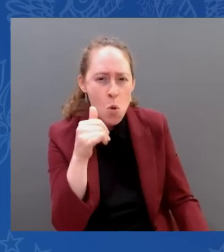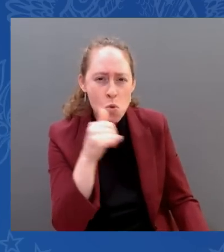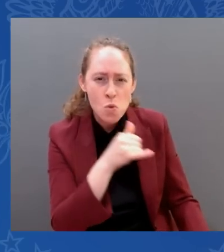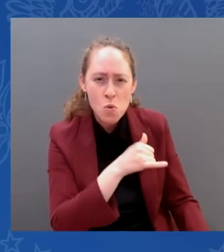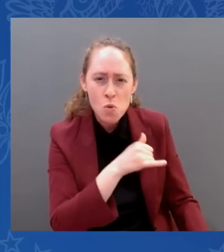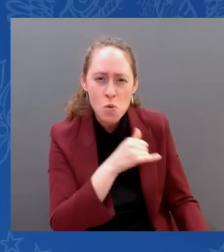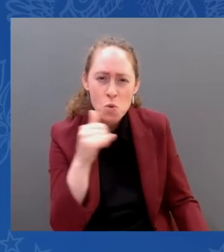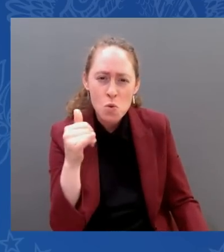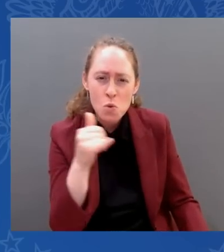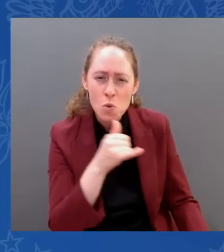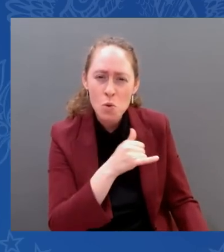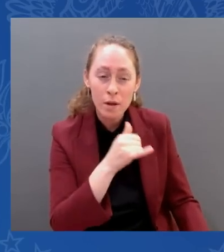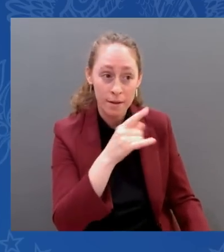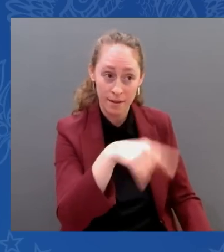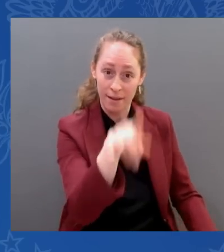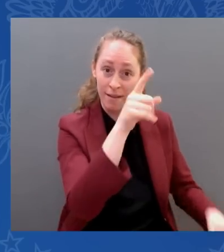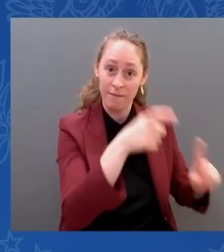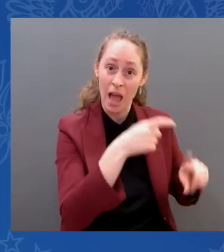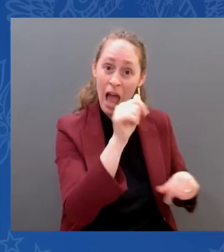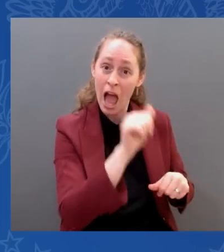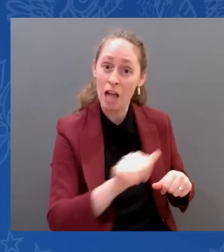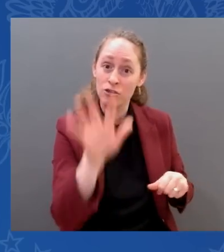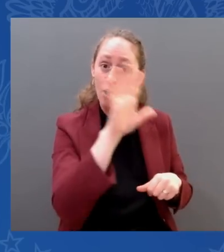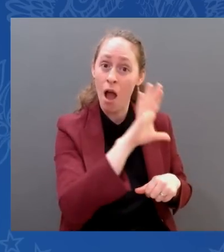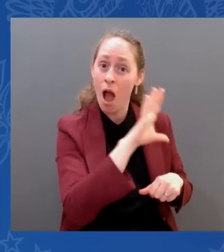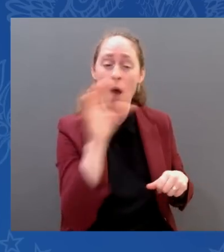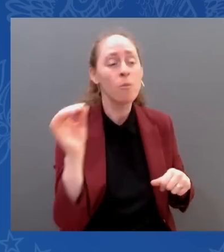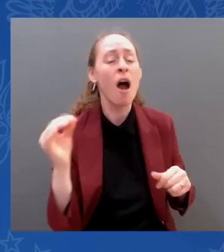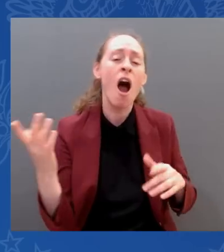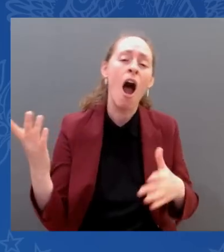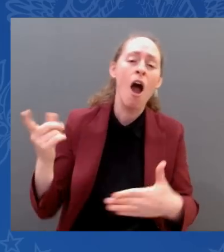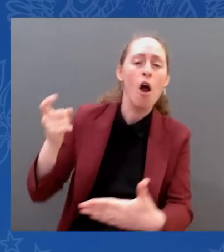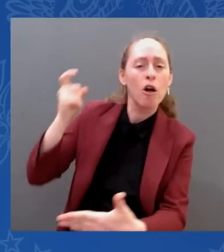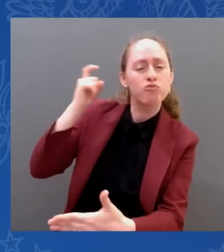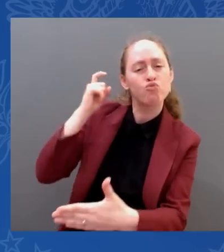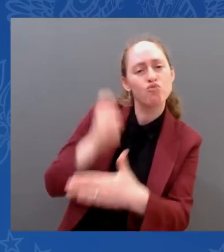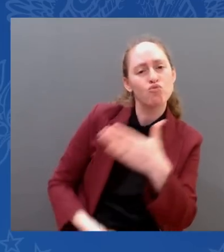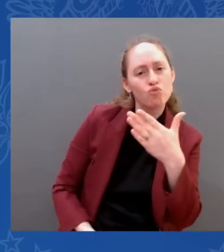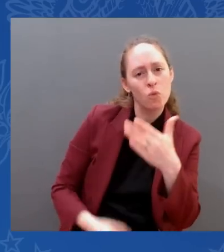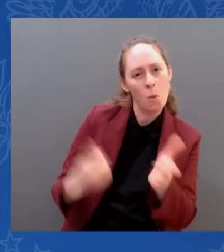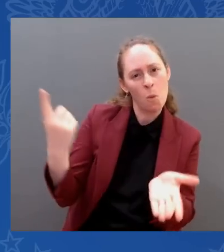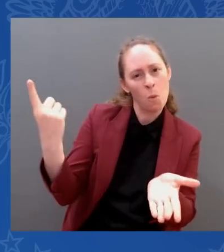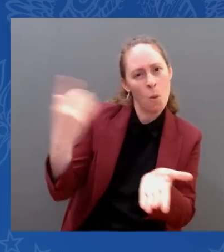That's why I called on Congress to crack down on -- and they're foreign owned -- foreign-owned shipping companies